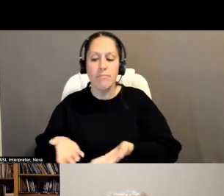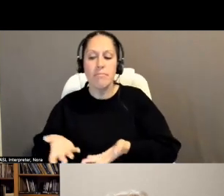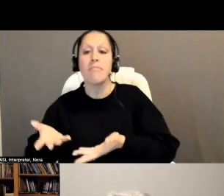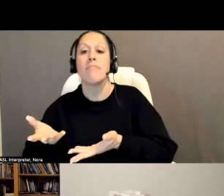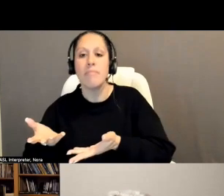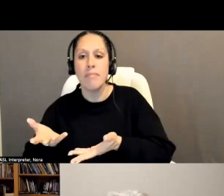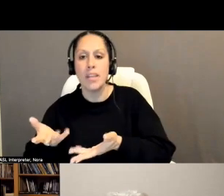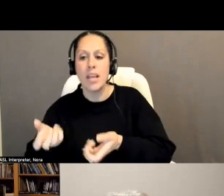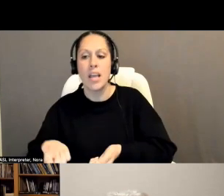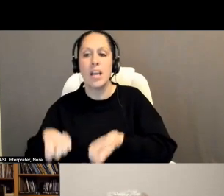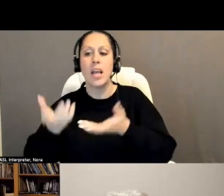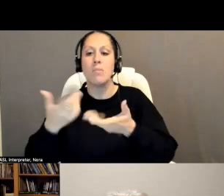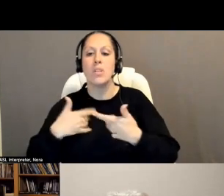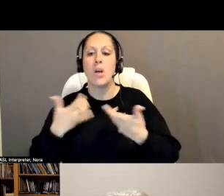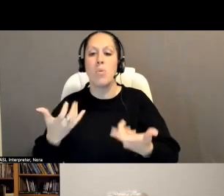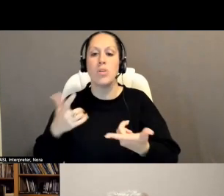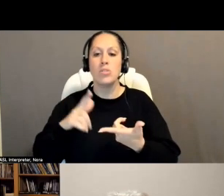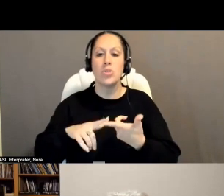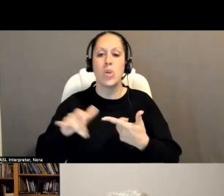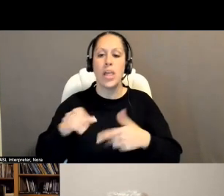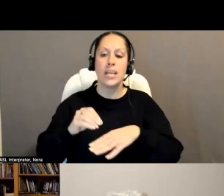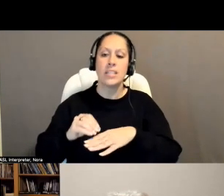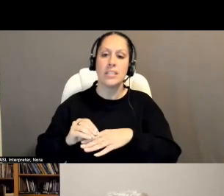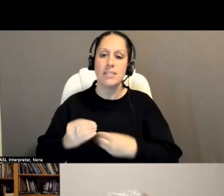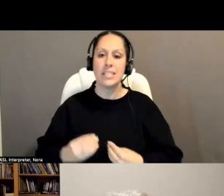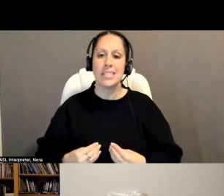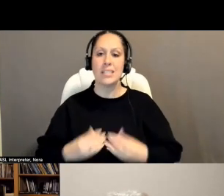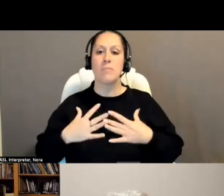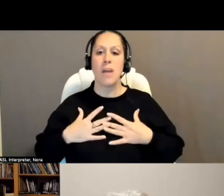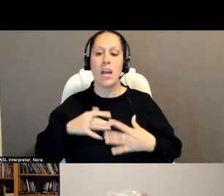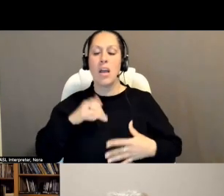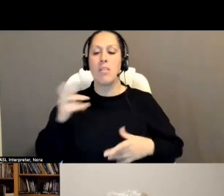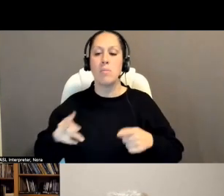how much do I want to like inspire other people to bring their *own* piece to it.